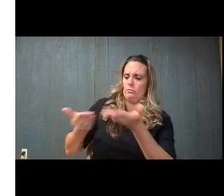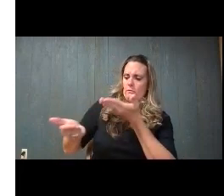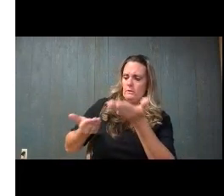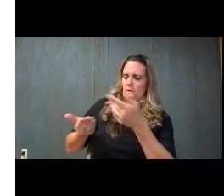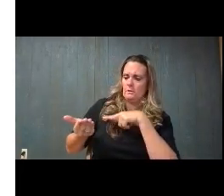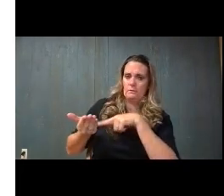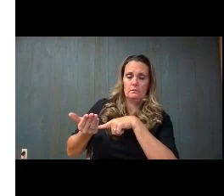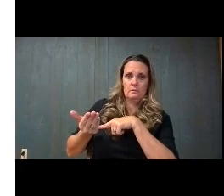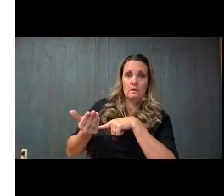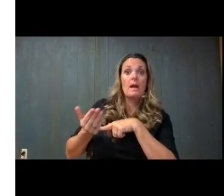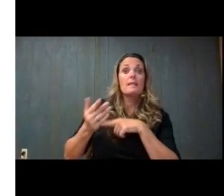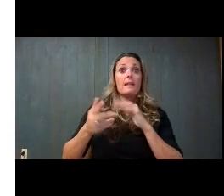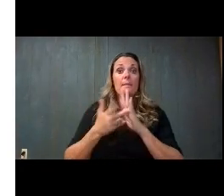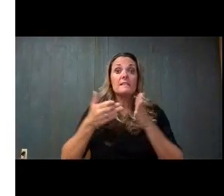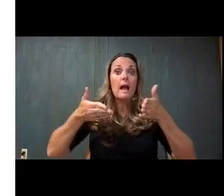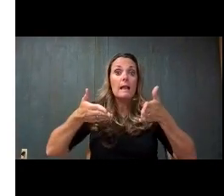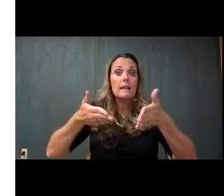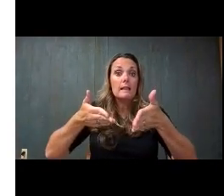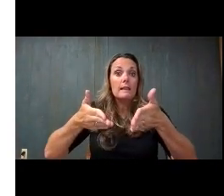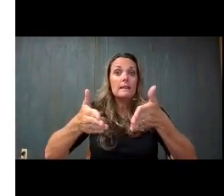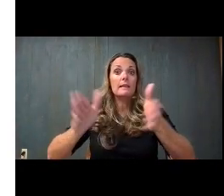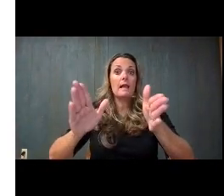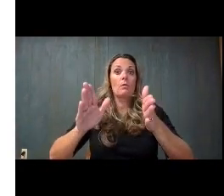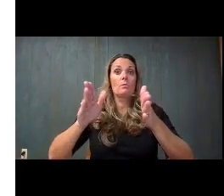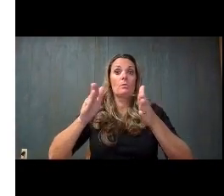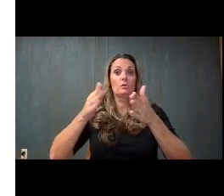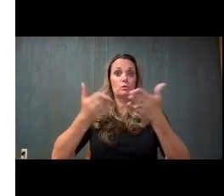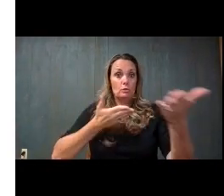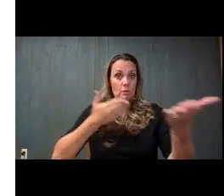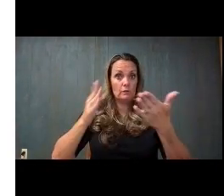Allowable VR employment services provided through establishment